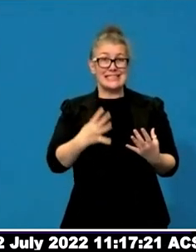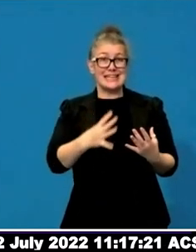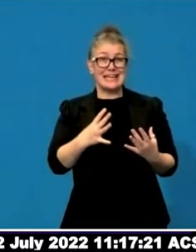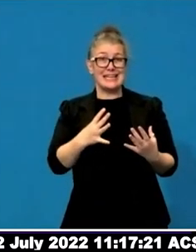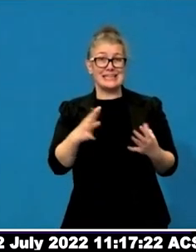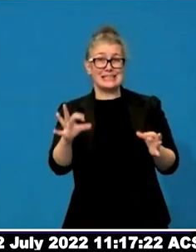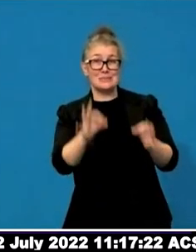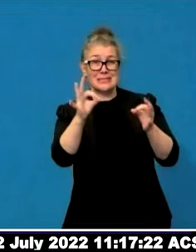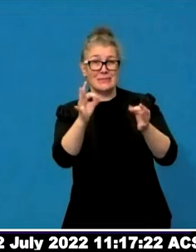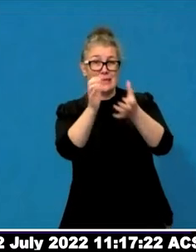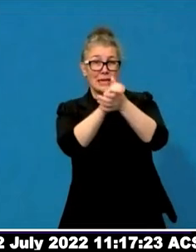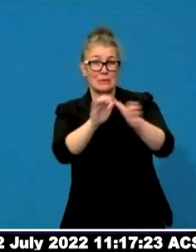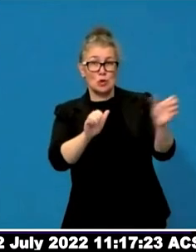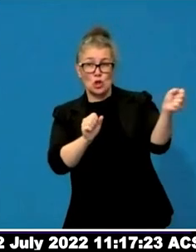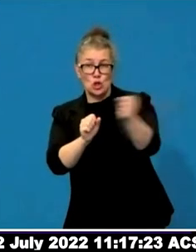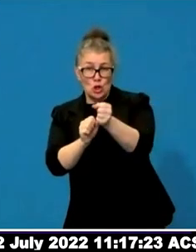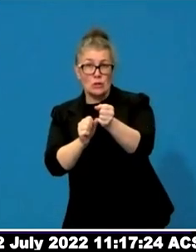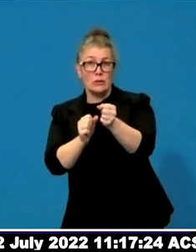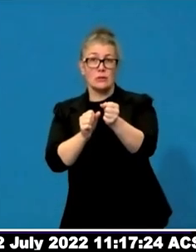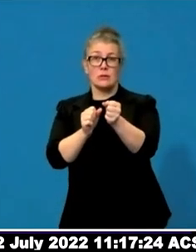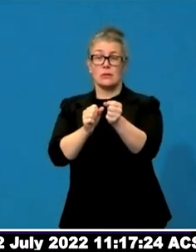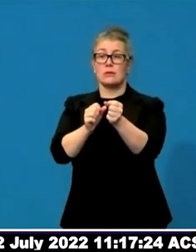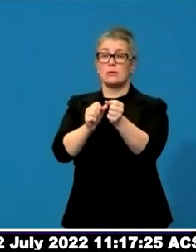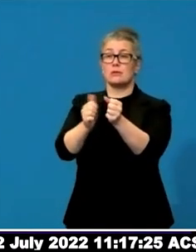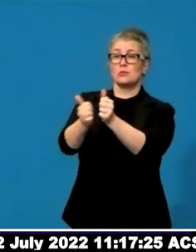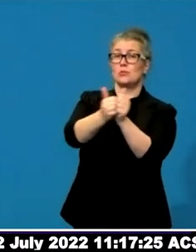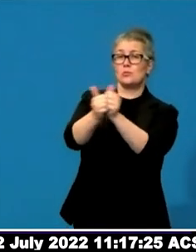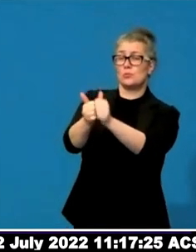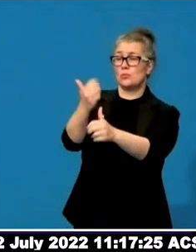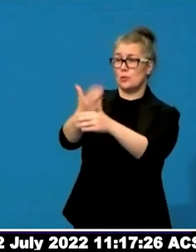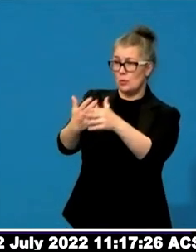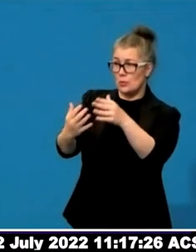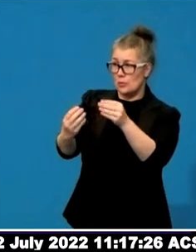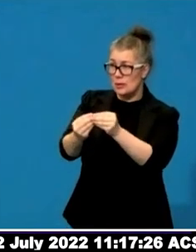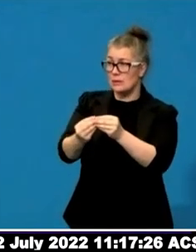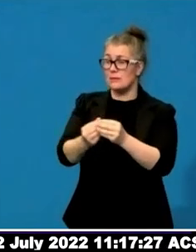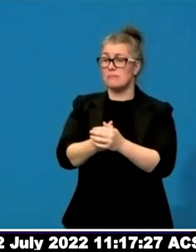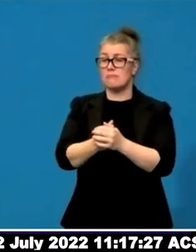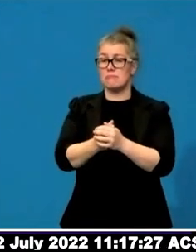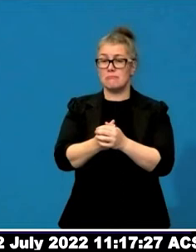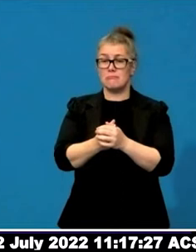resourcing and - and the concept of co-design